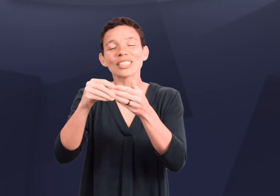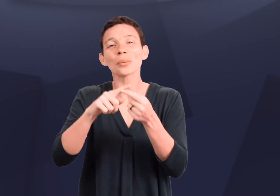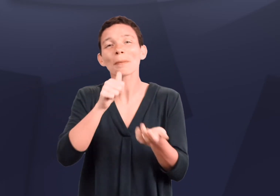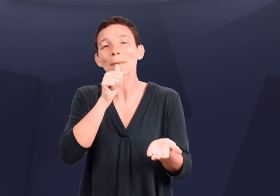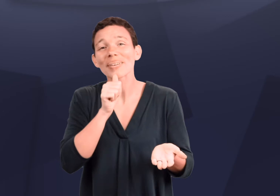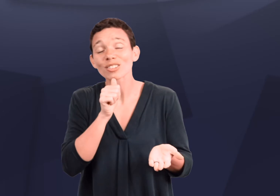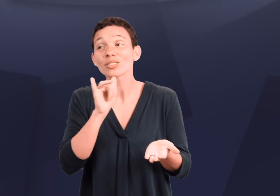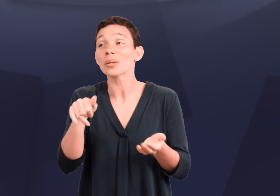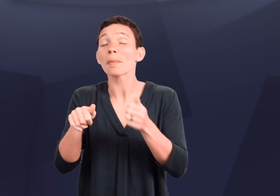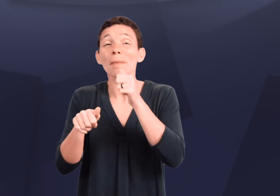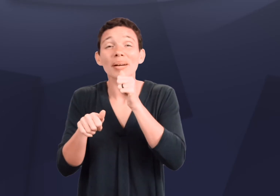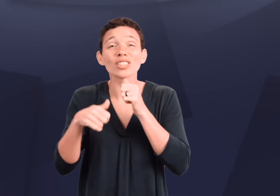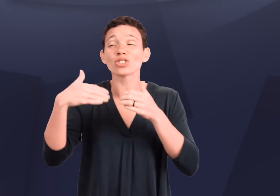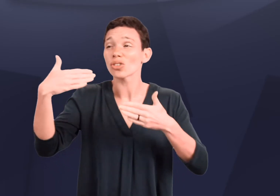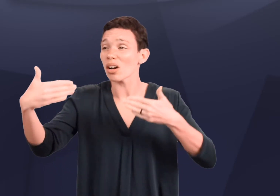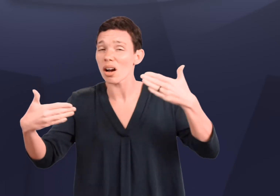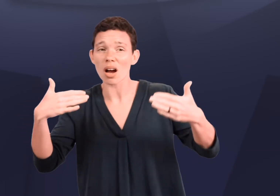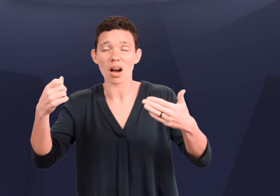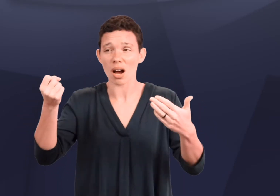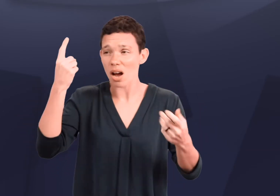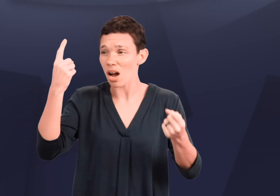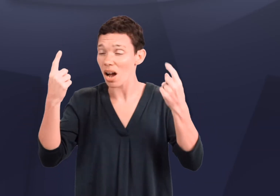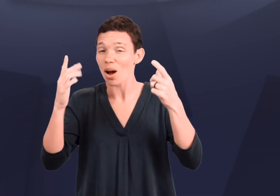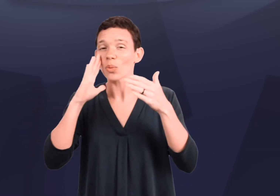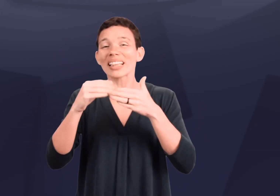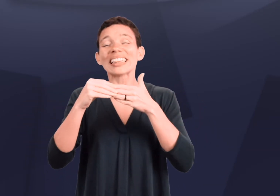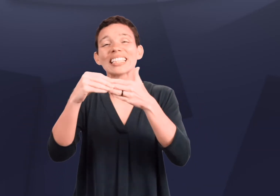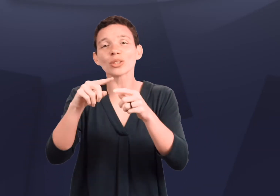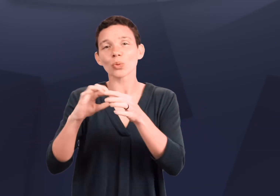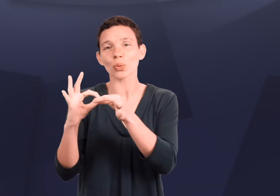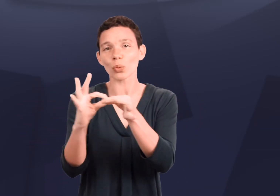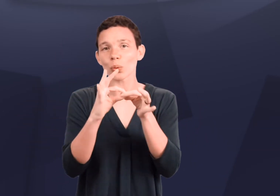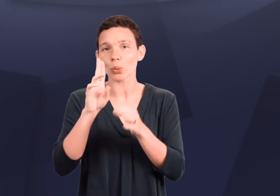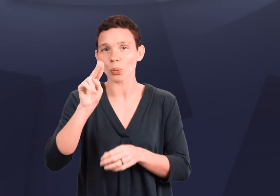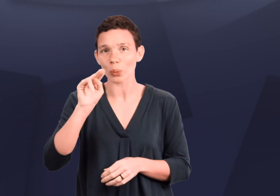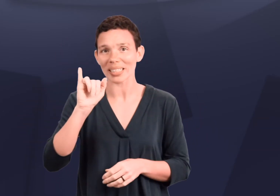Understanding creates love. Love creates patience. And patience creates unity.